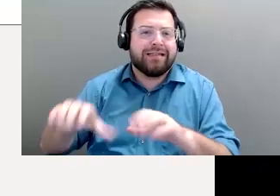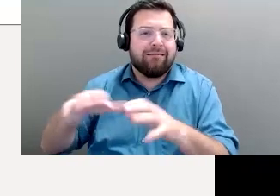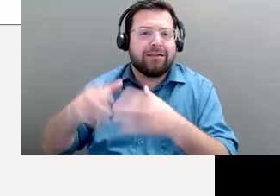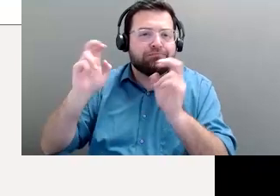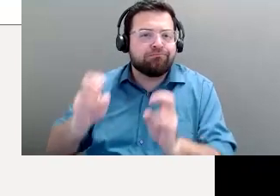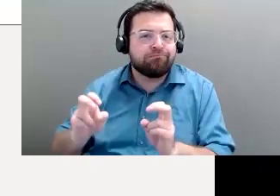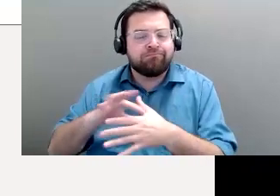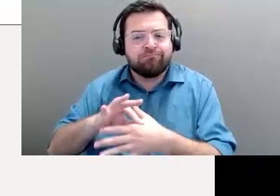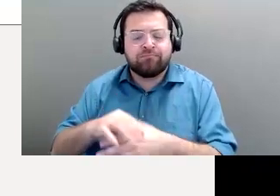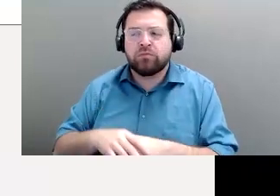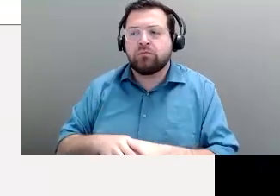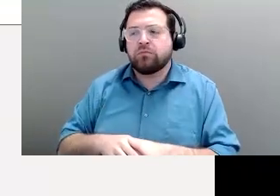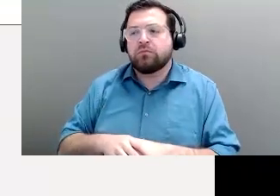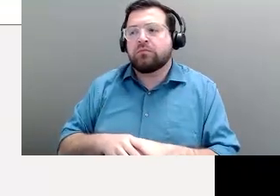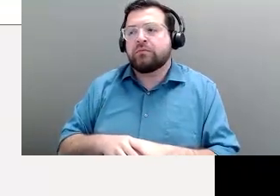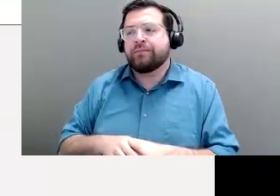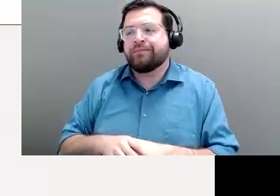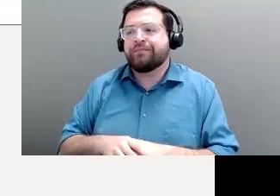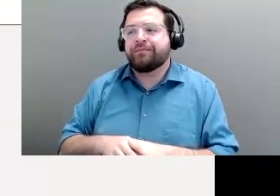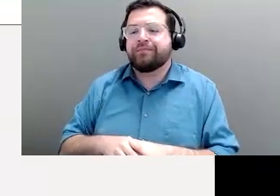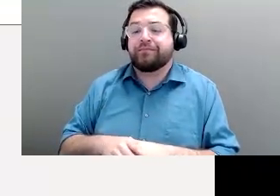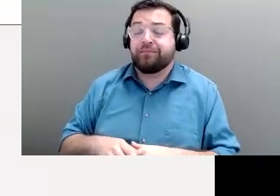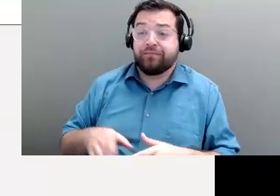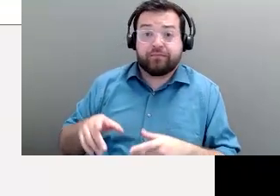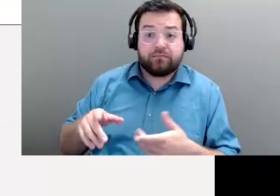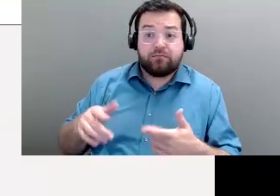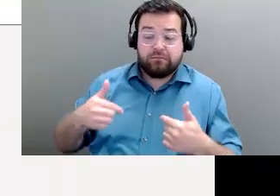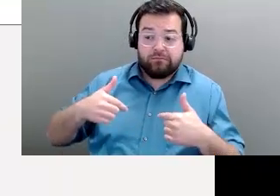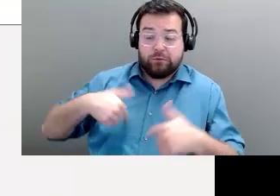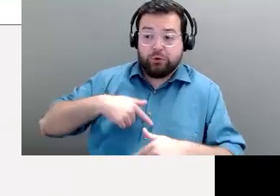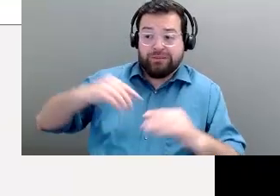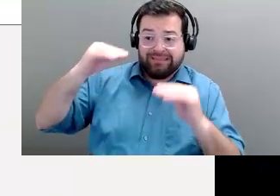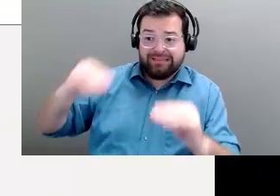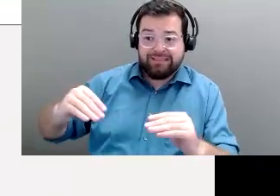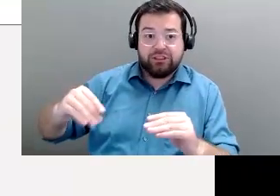to apply course concepts to real world situations or problem solving exercises.